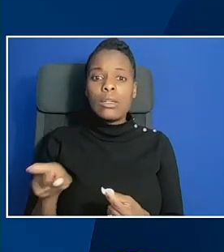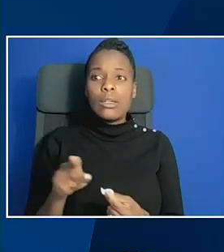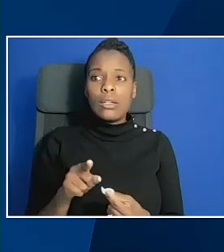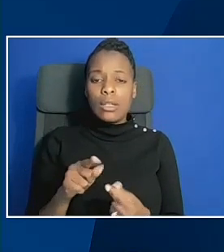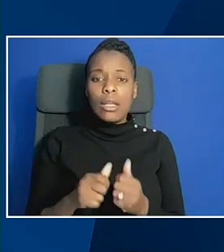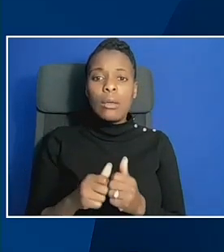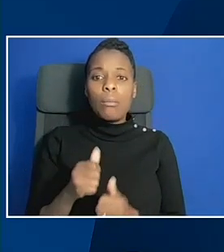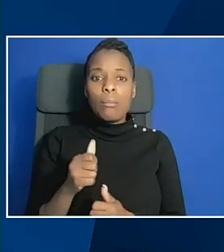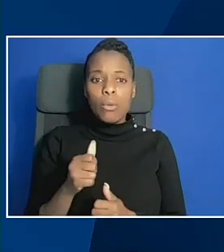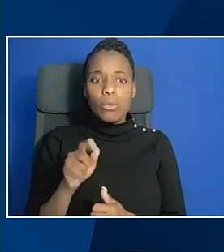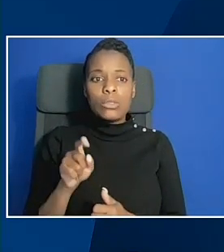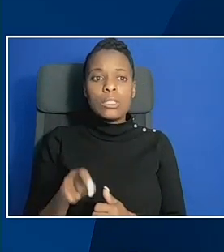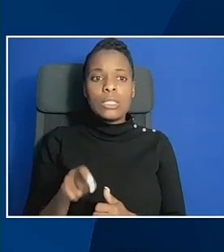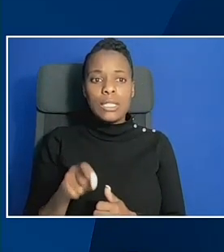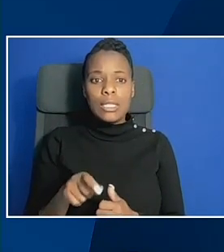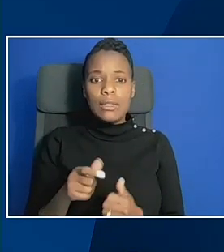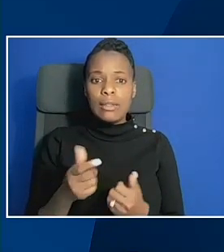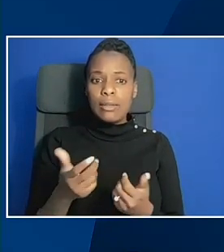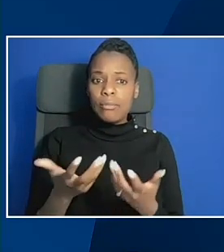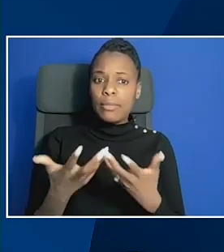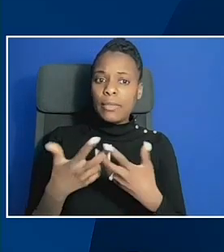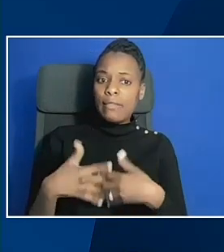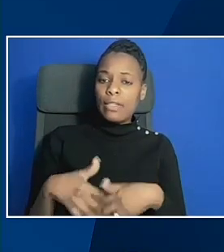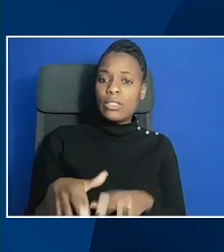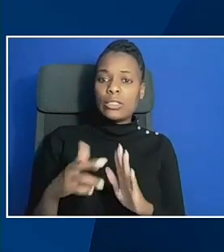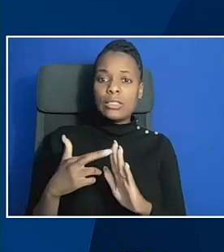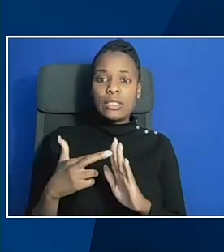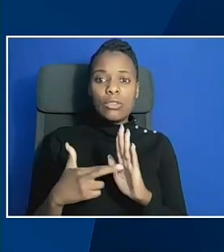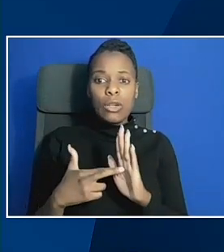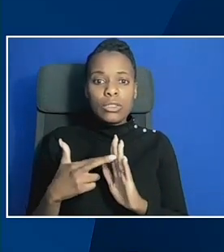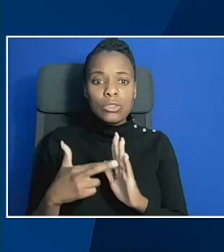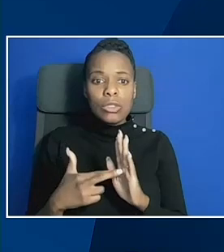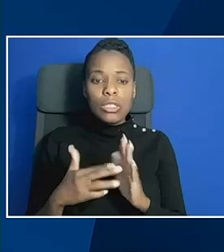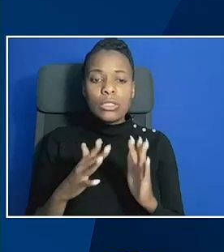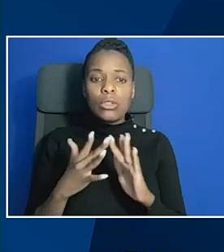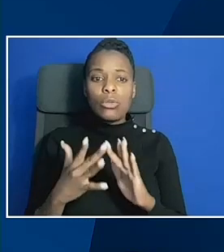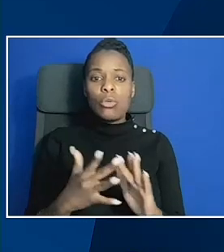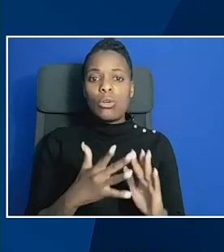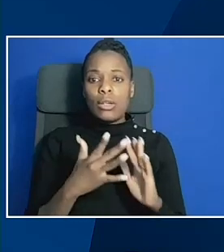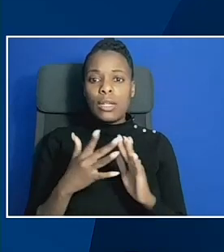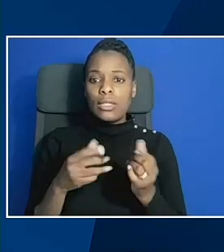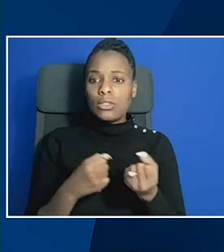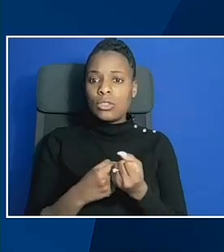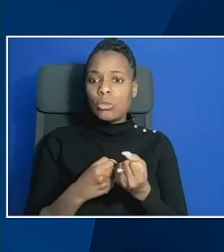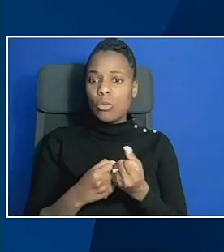efficiency and registration, and coordination support that's provided by a reciprocity agreement.